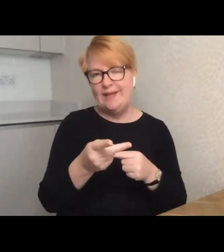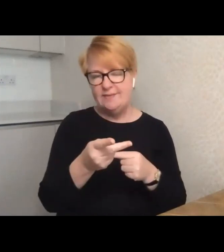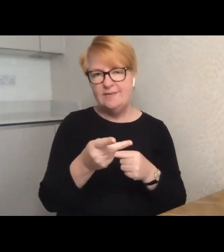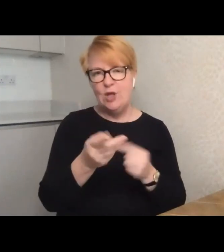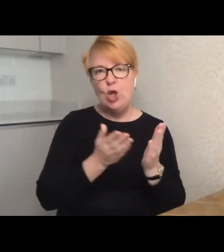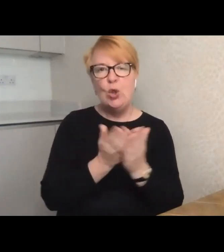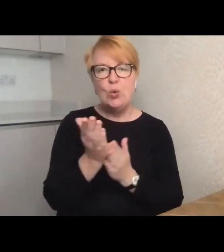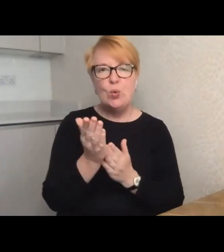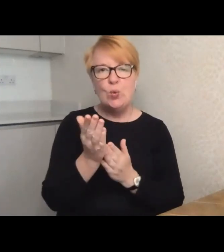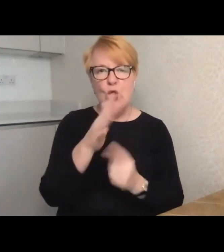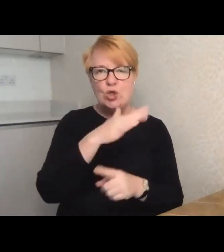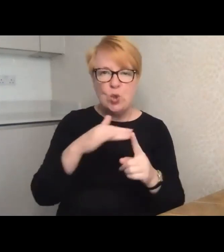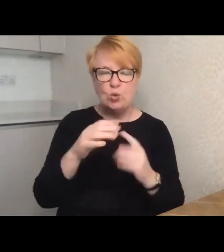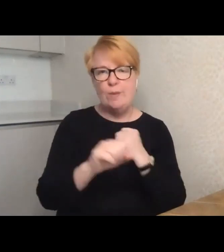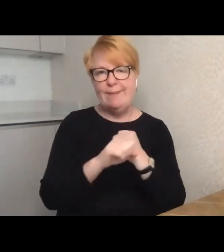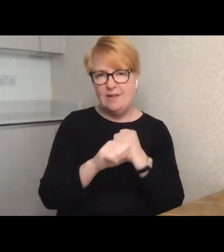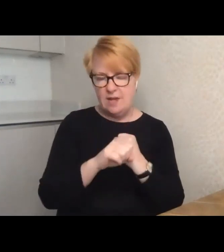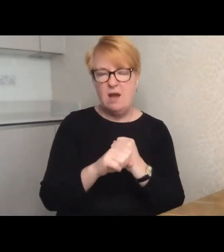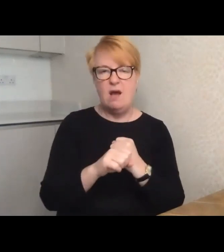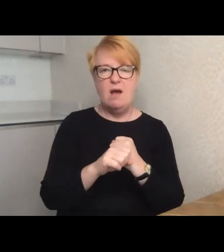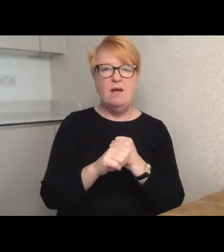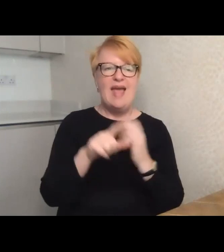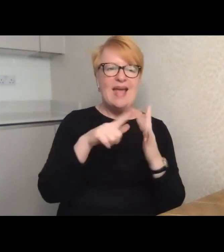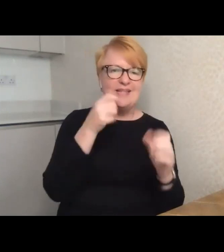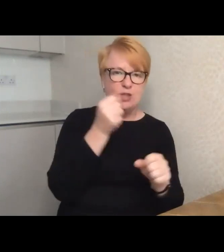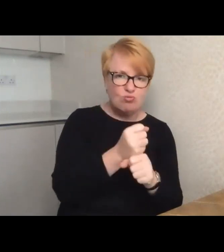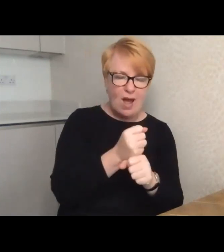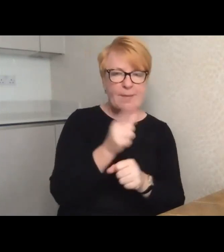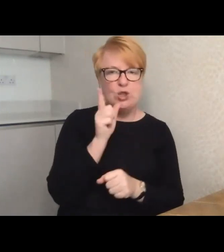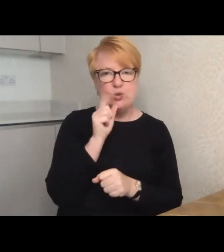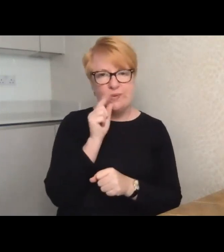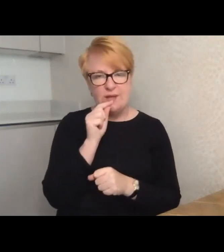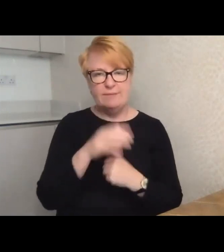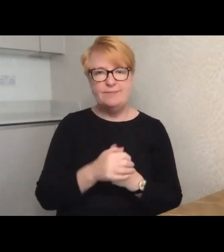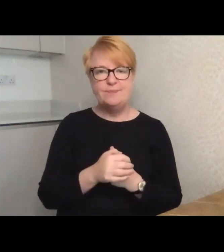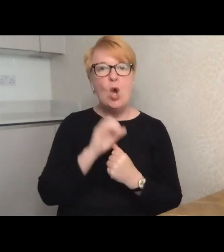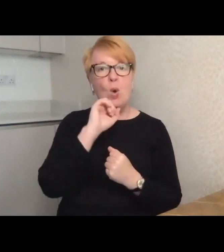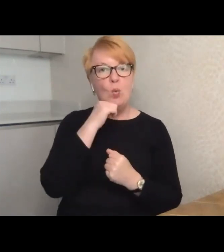Instagram and Twitter if you haven't already. We will also upload a recording of today's event